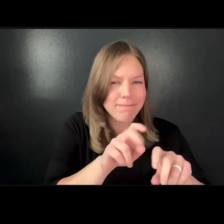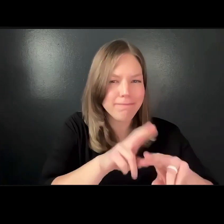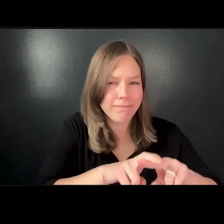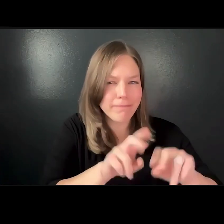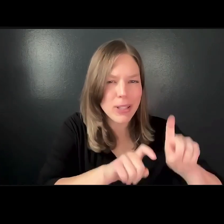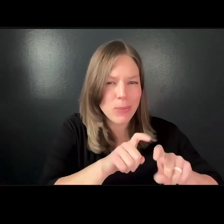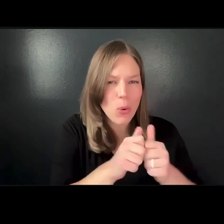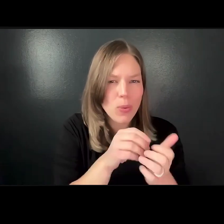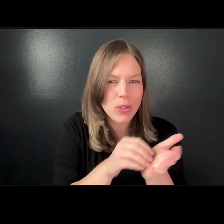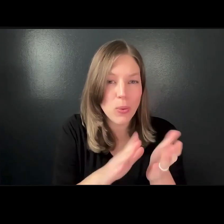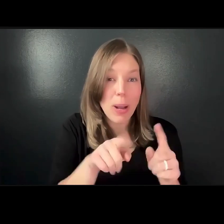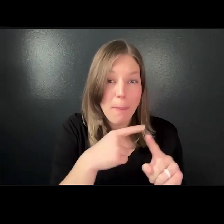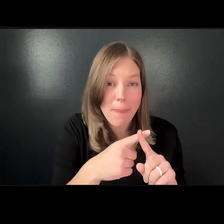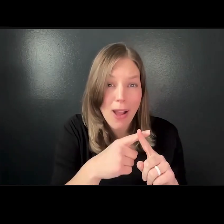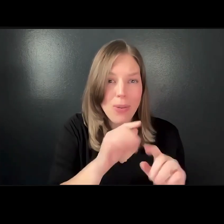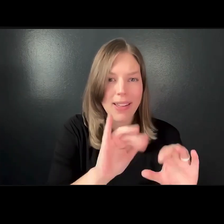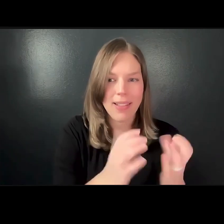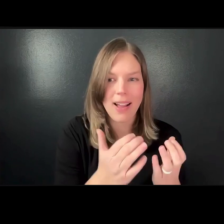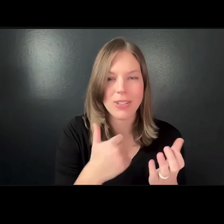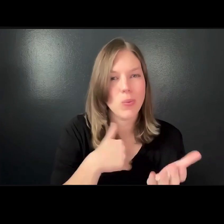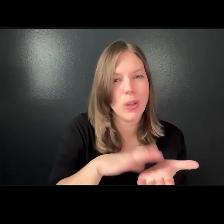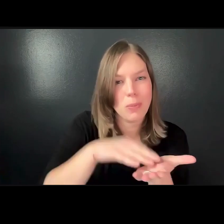So after, inviting the student to class, we learn more about the barriers they're facing.